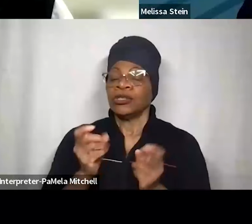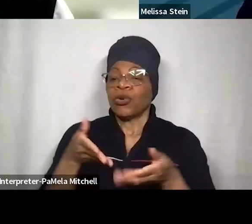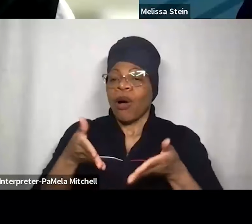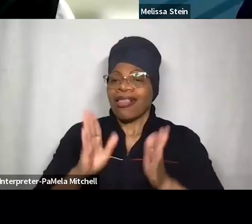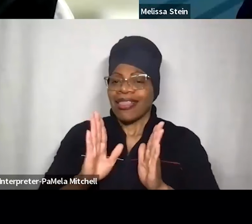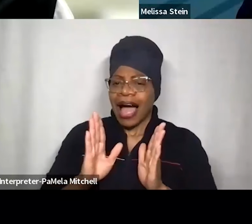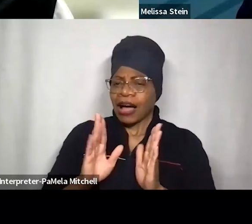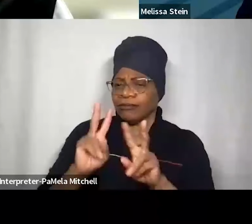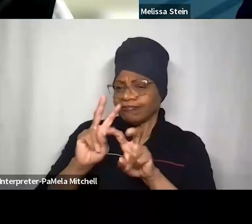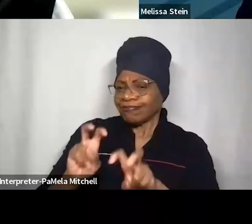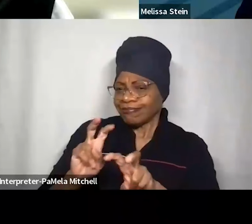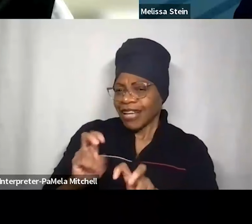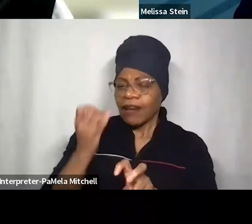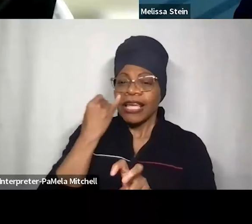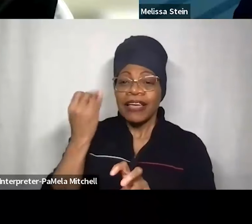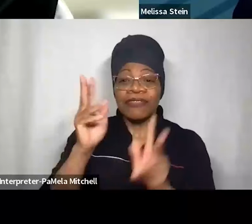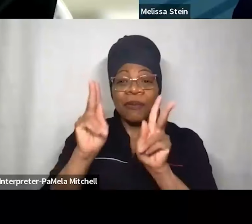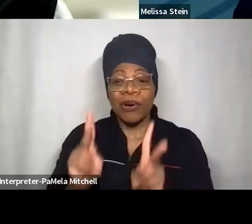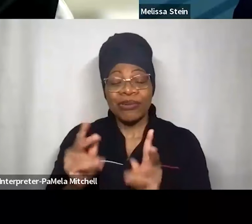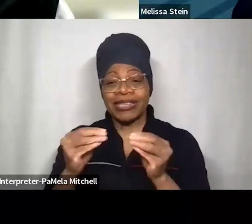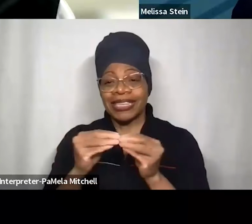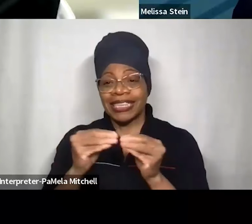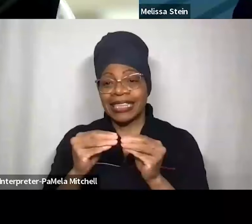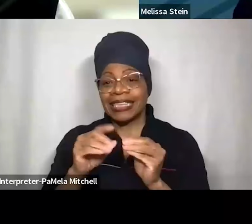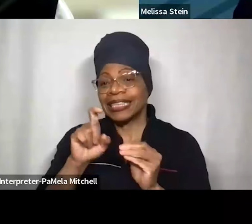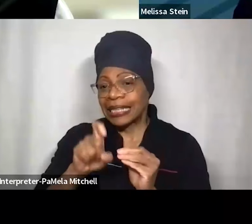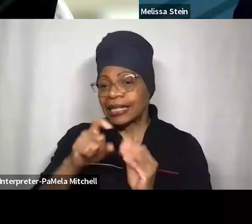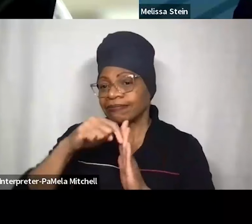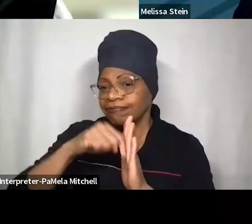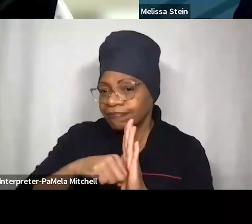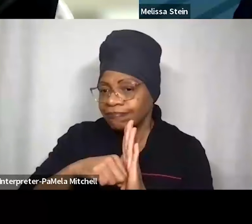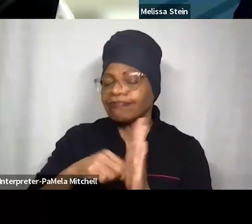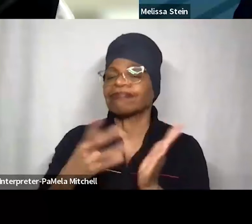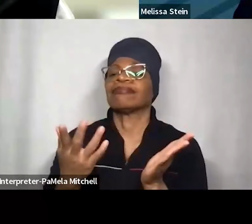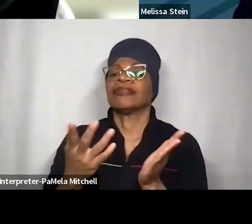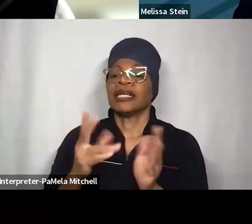even needs a further assessment for substance use. It's very few types of symptoms.